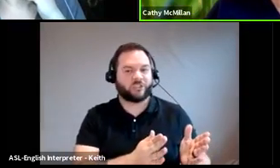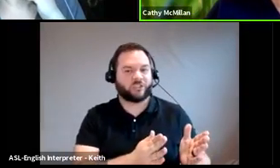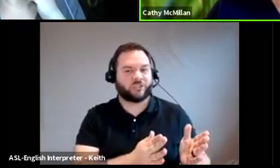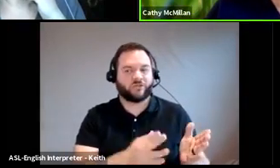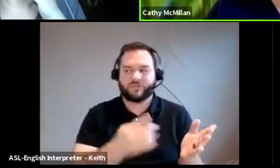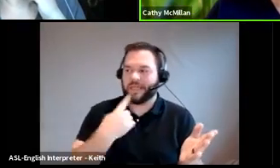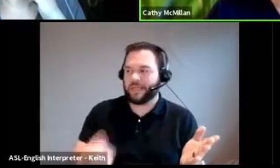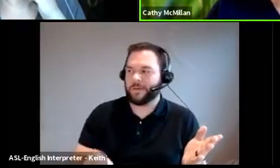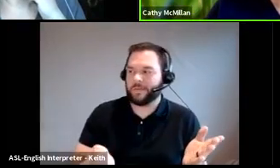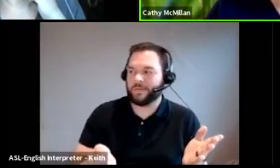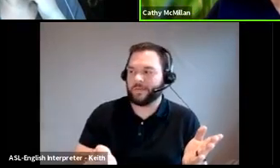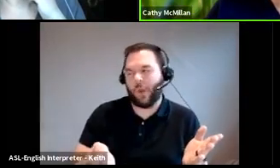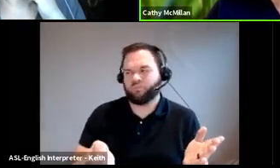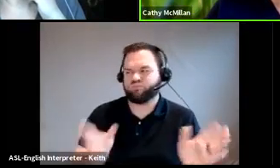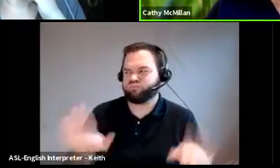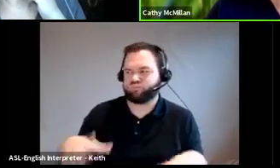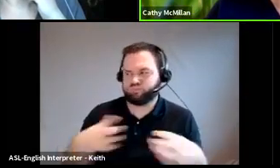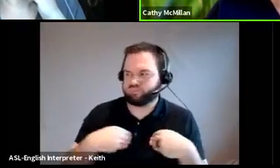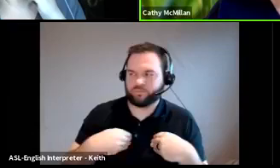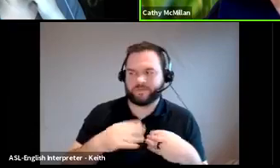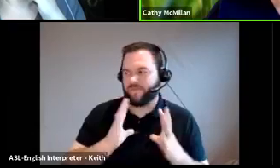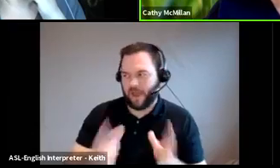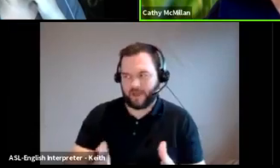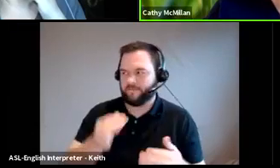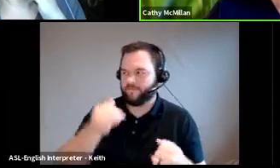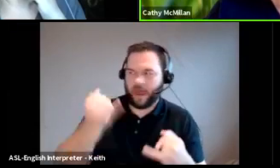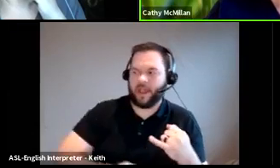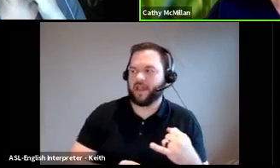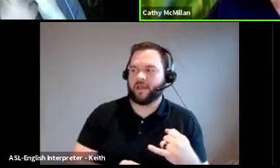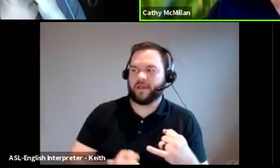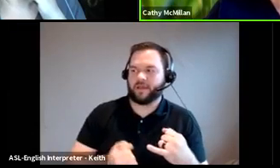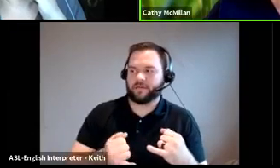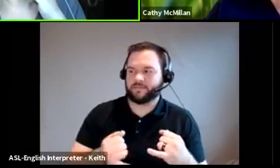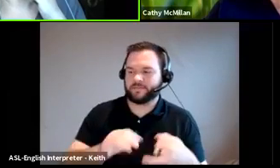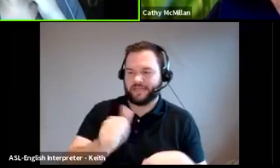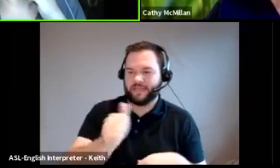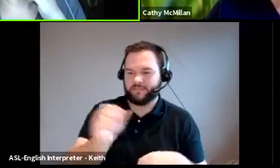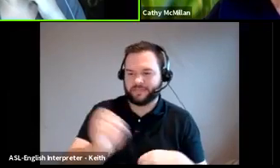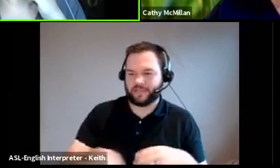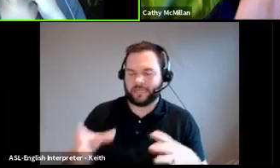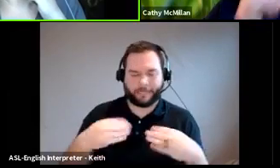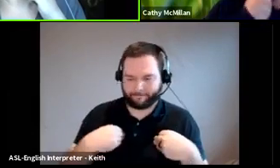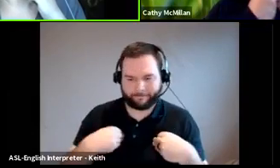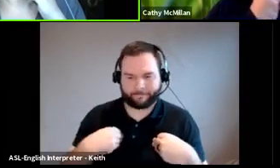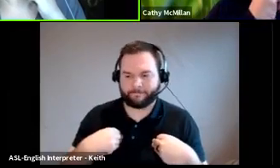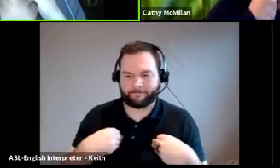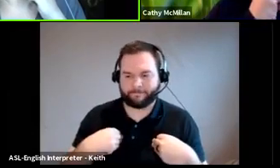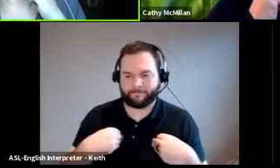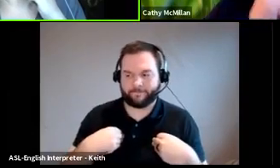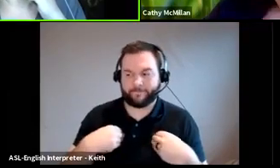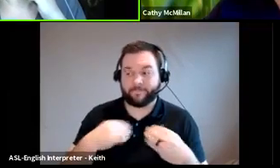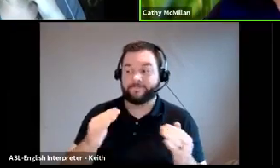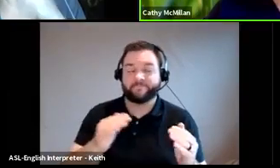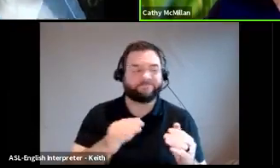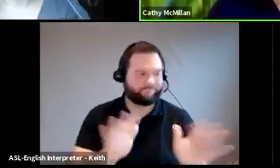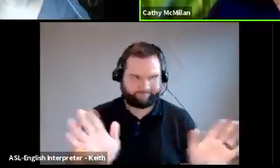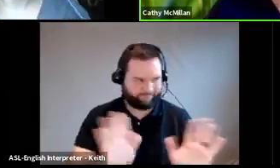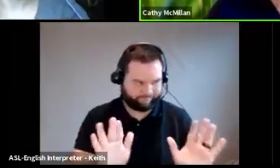resource teacher. or whoever's. telling telling you, you know telling you, you know this is it this is final. She's okay at 10 She's okay at 10th percentile.